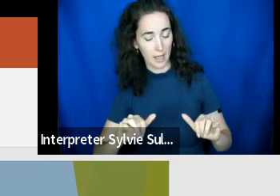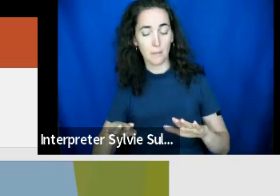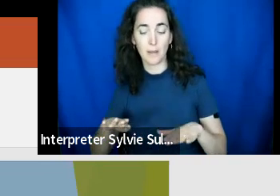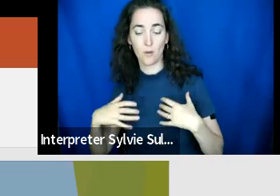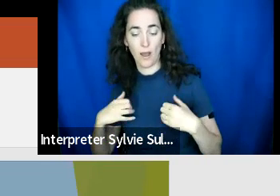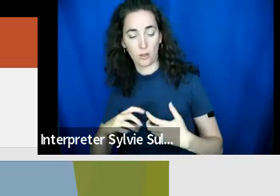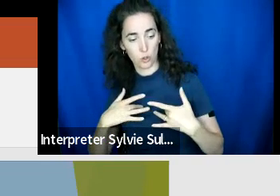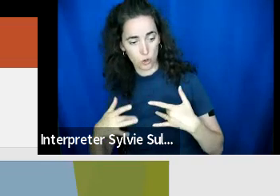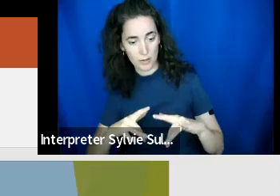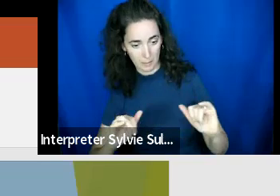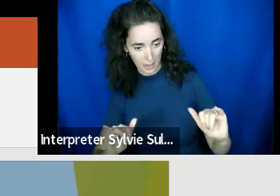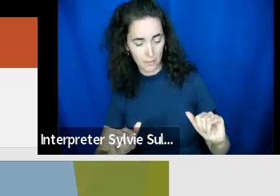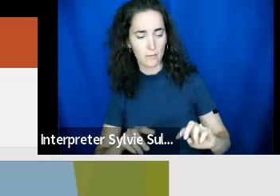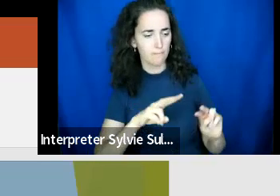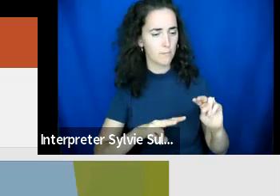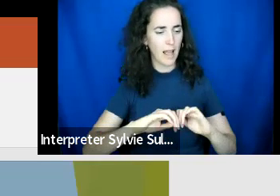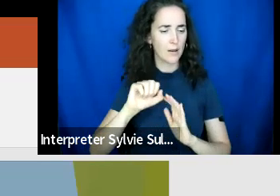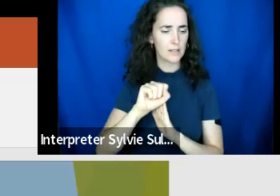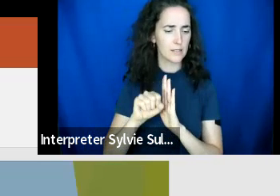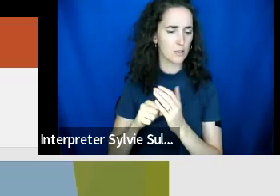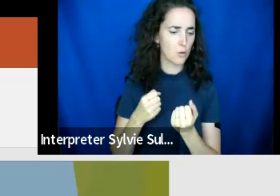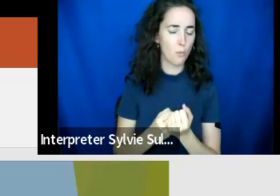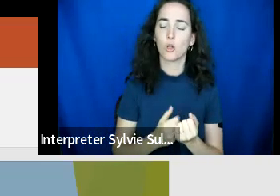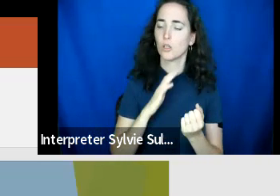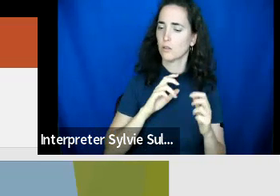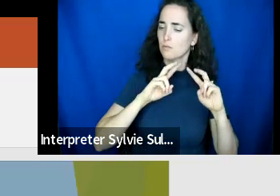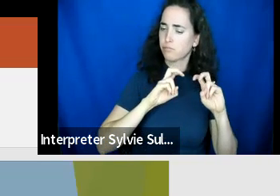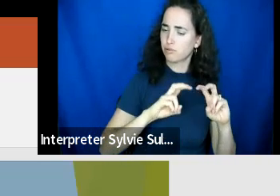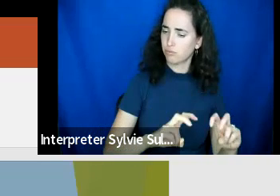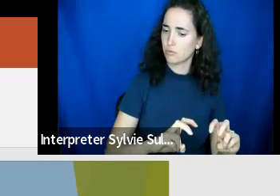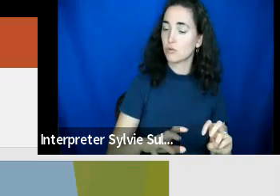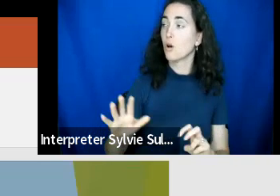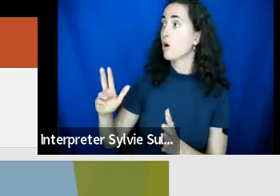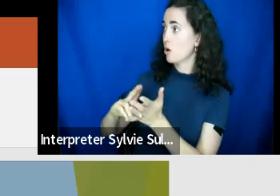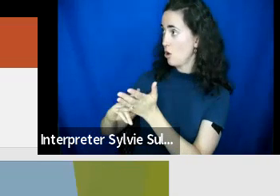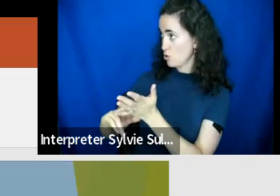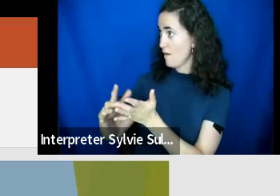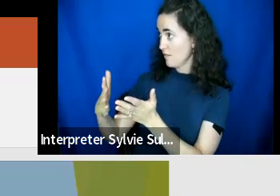concerns And so what this contract will do is allow this team to come in.